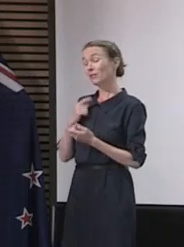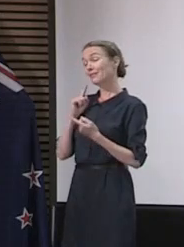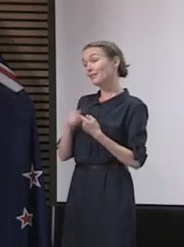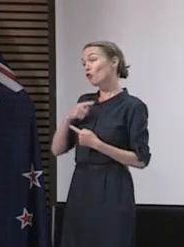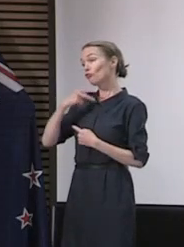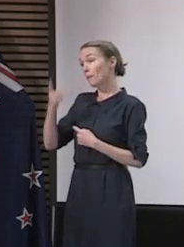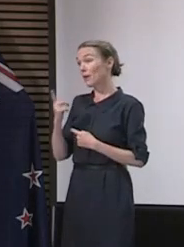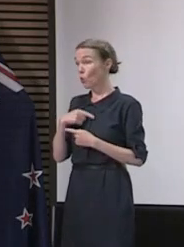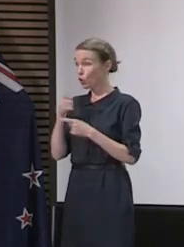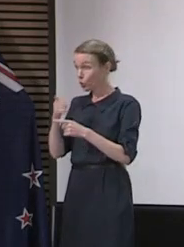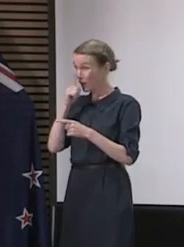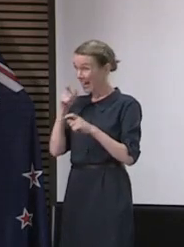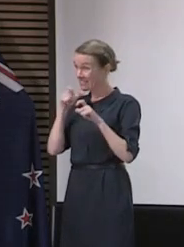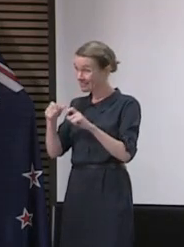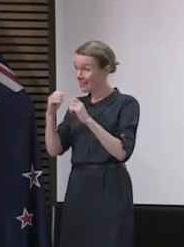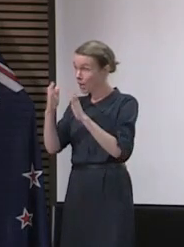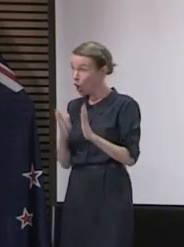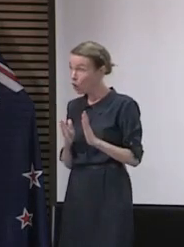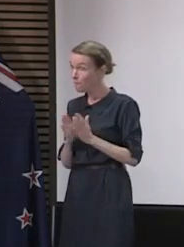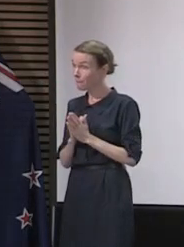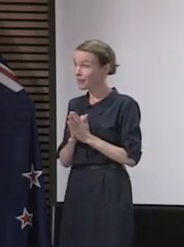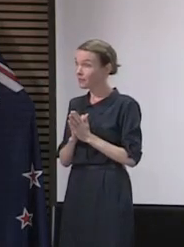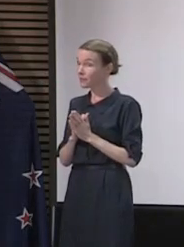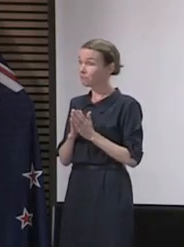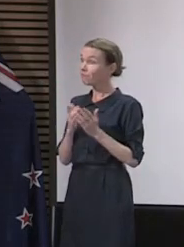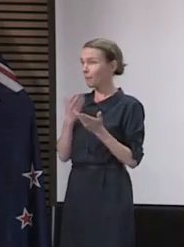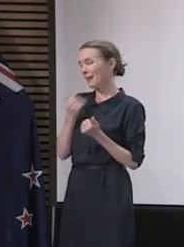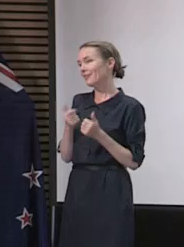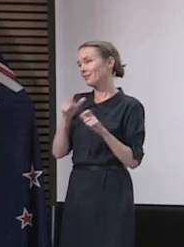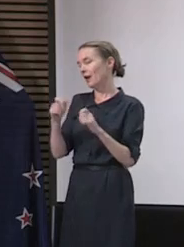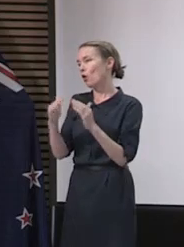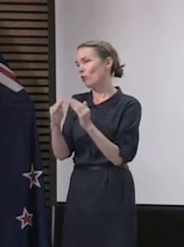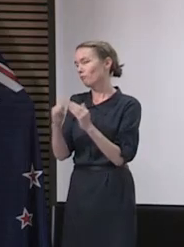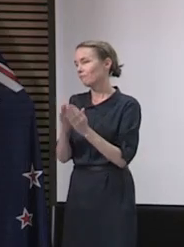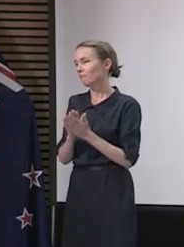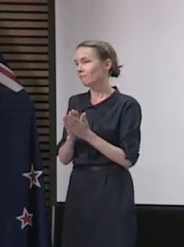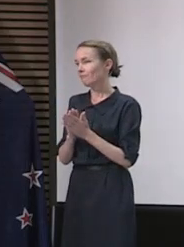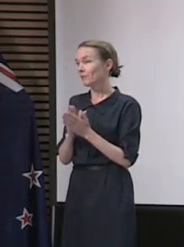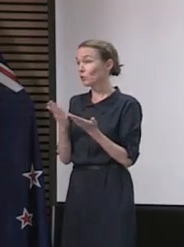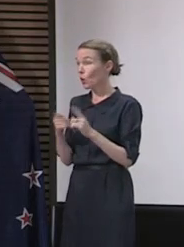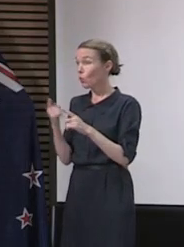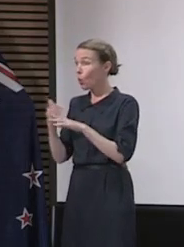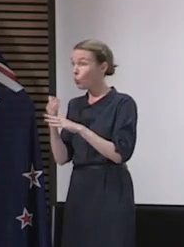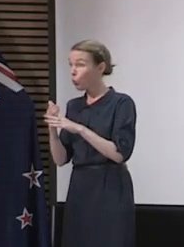our overarching message is still - if you can work and learn from loam, you should work and learn from home. And